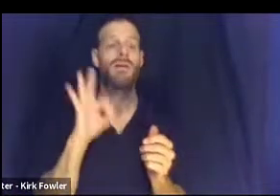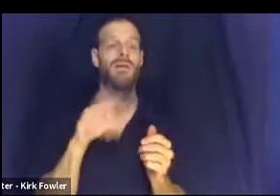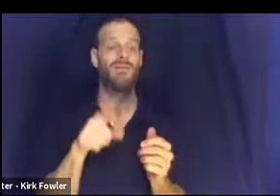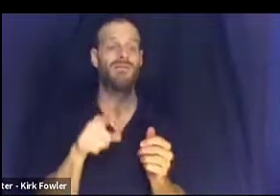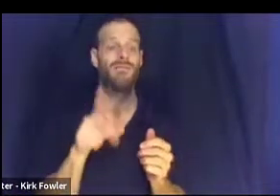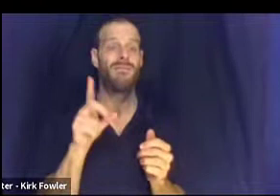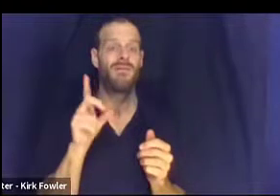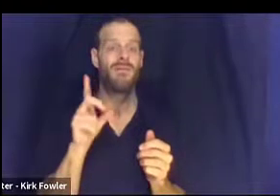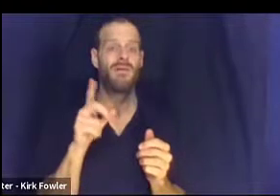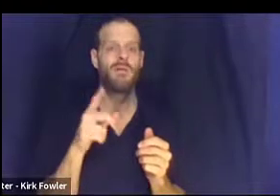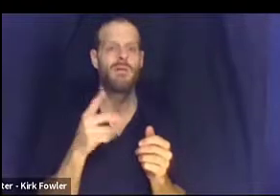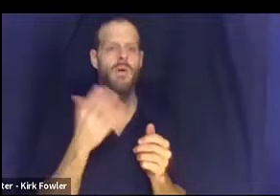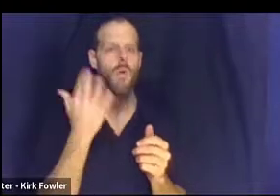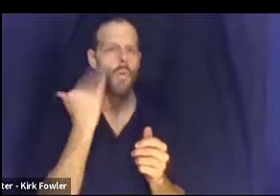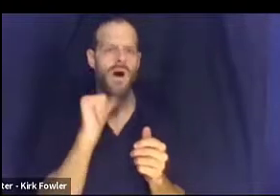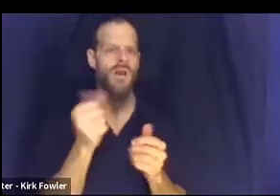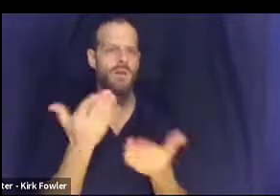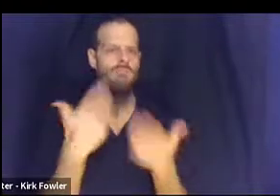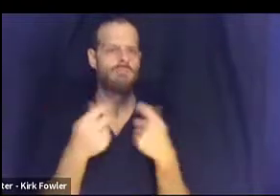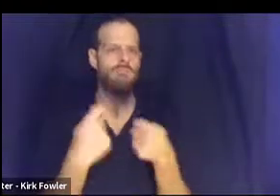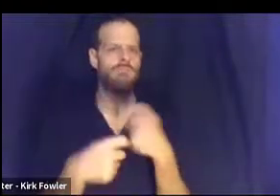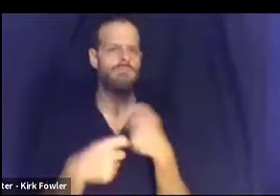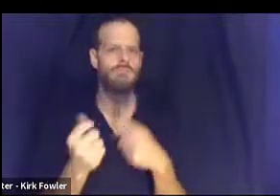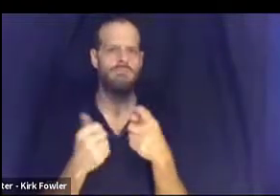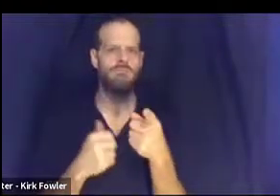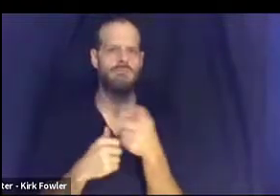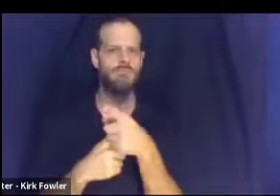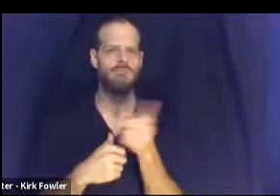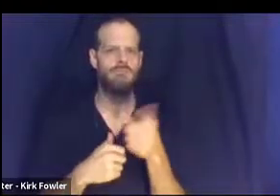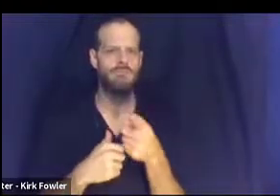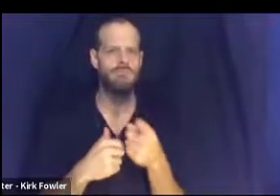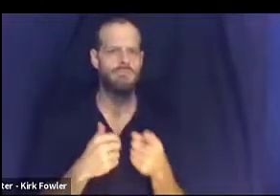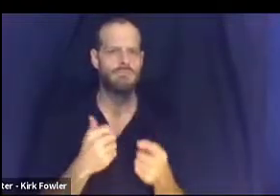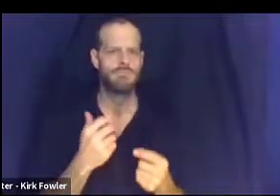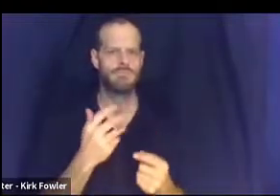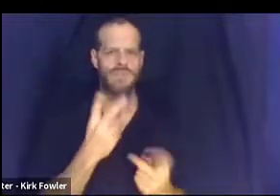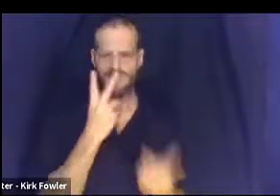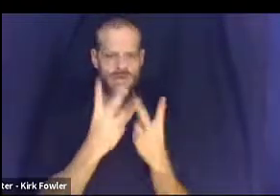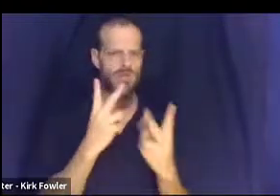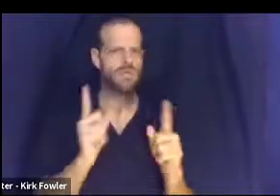why not just substitute it with this? It's just as visually difficult. And we're giving the student,